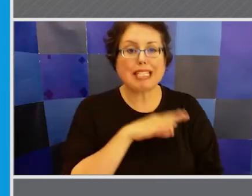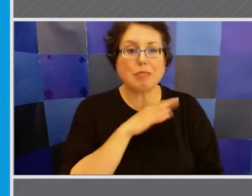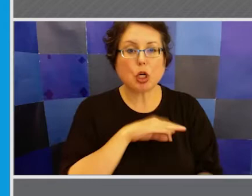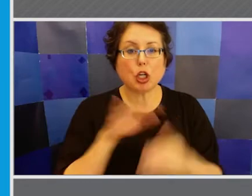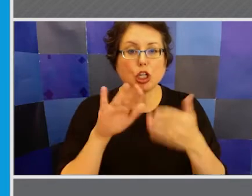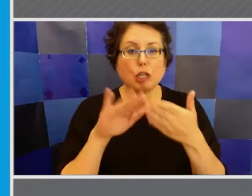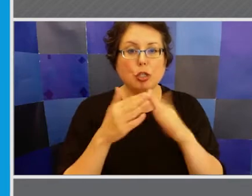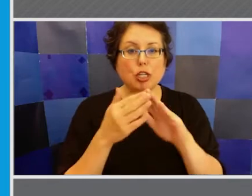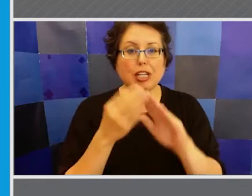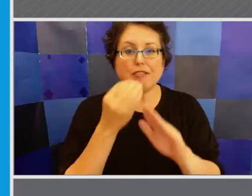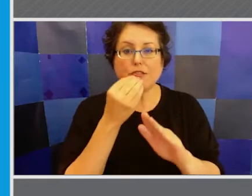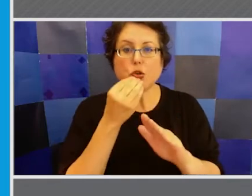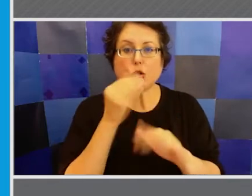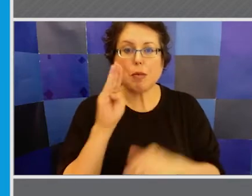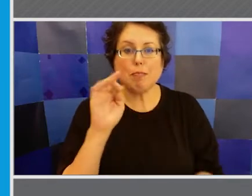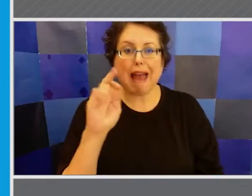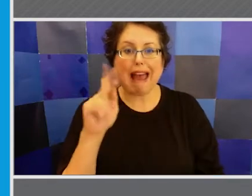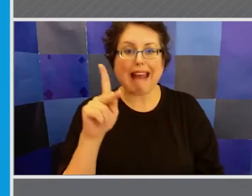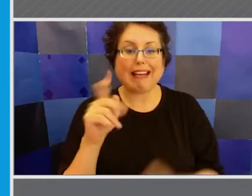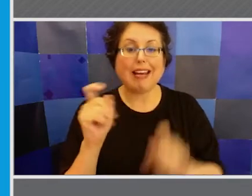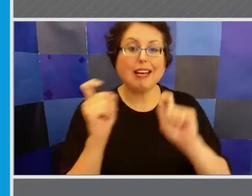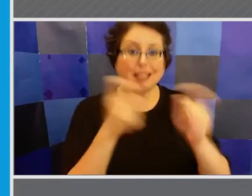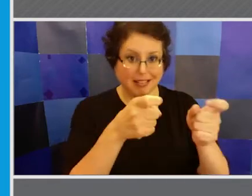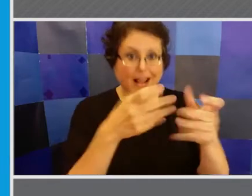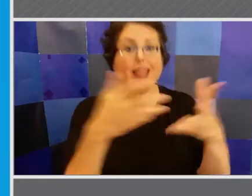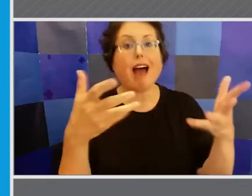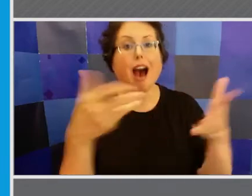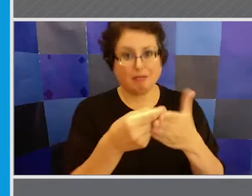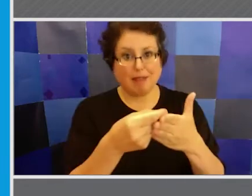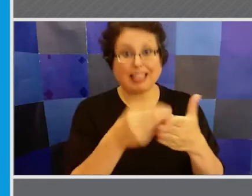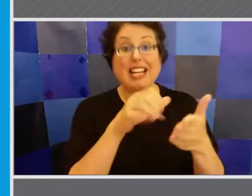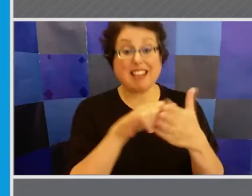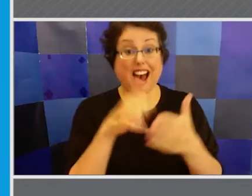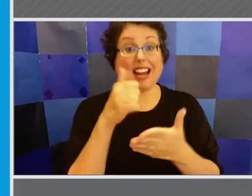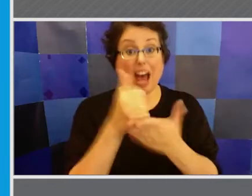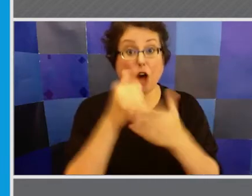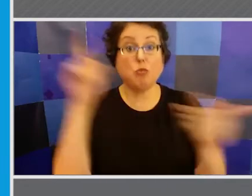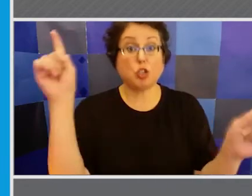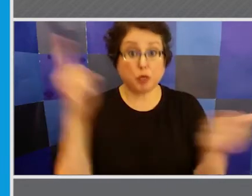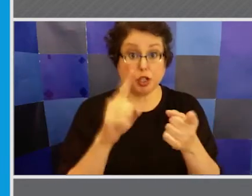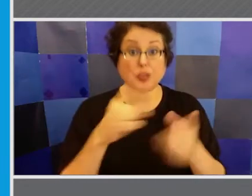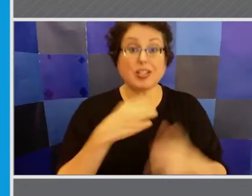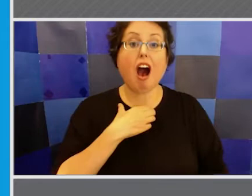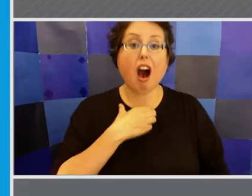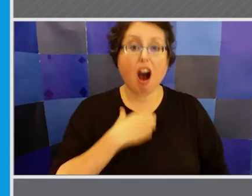and then really helped to reduce hunger in our, in our city and in our county.